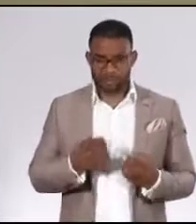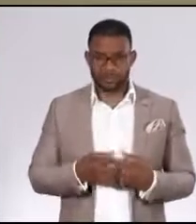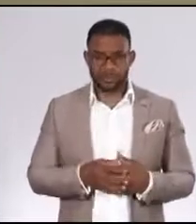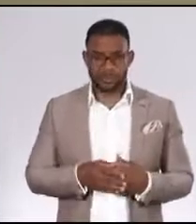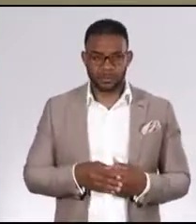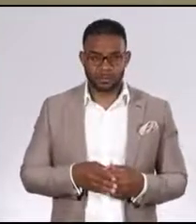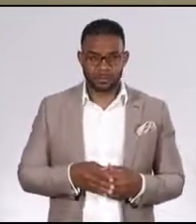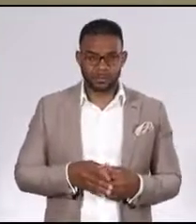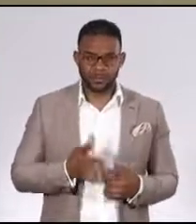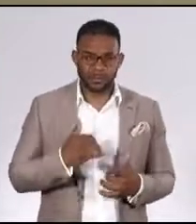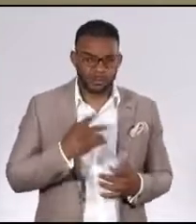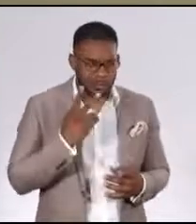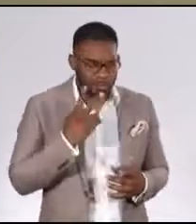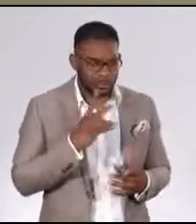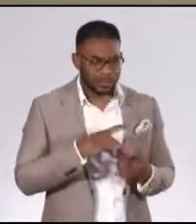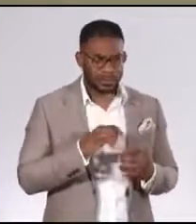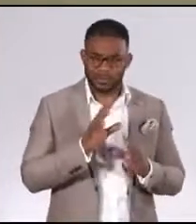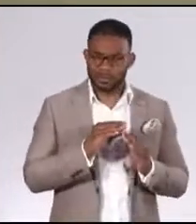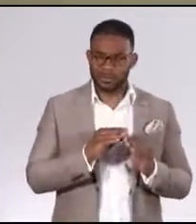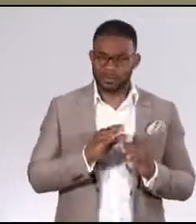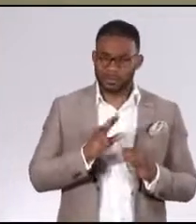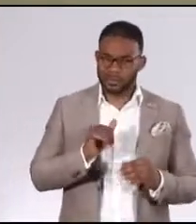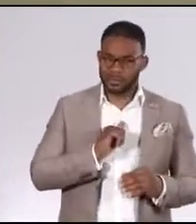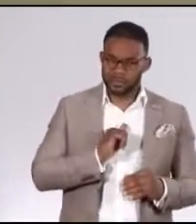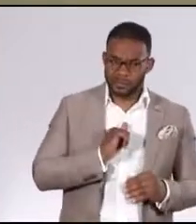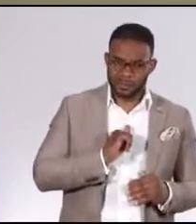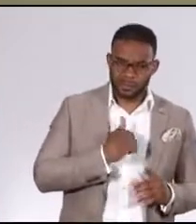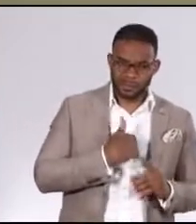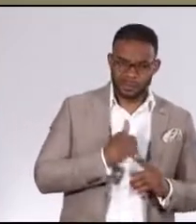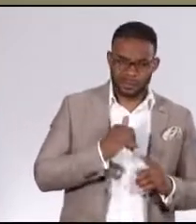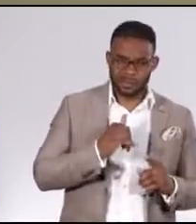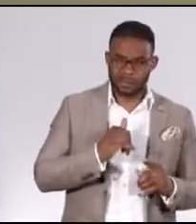What do I see in a meeting when myself spoken managers ask me for advice?